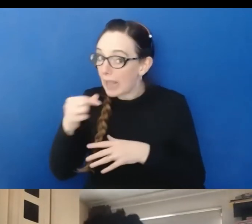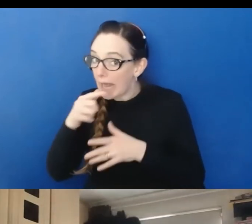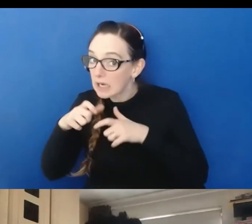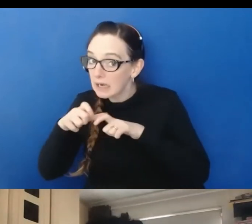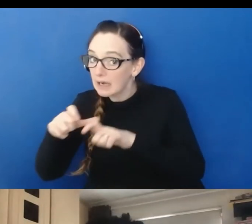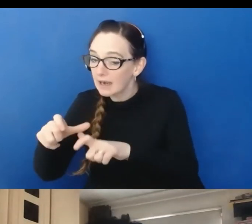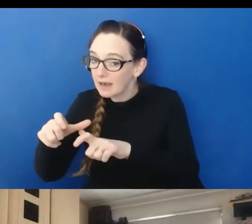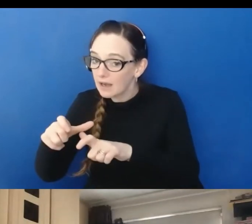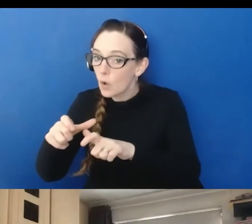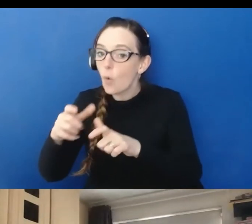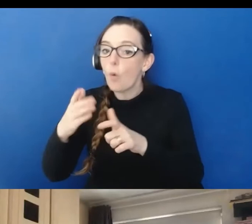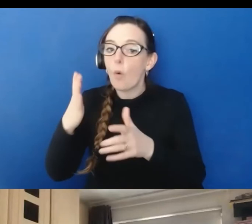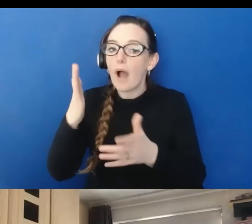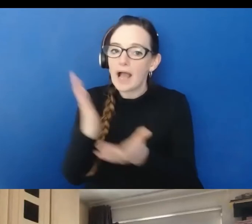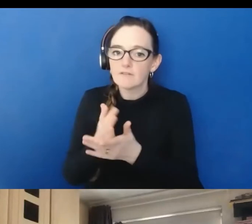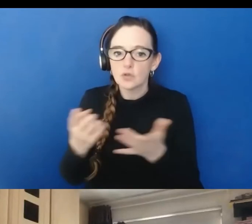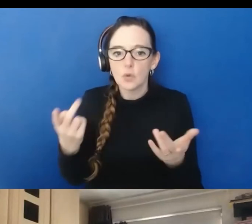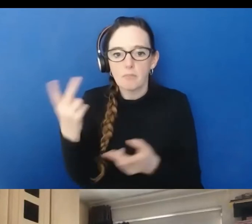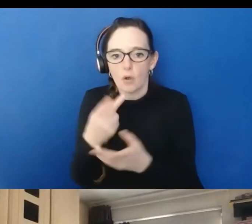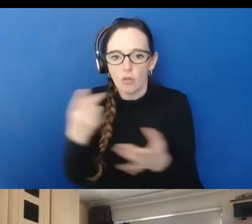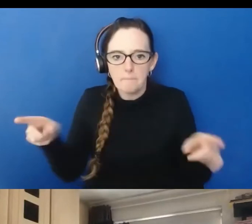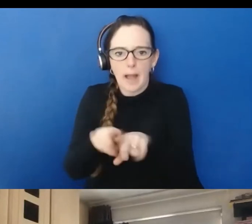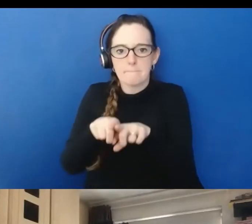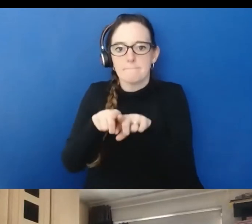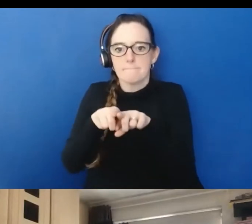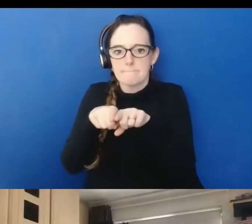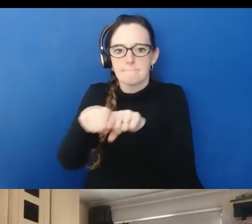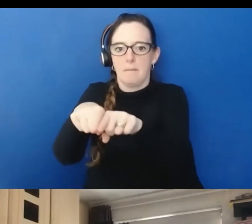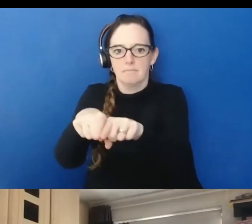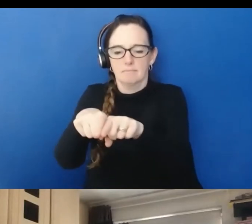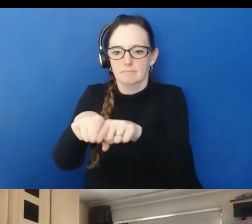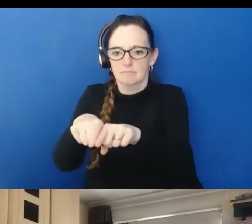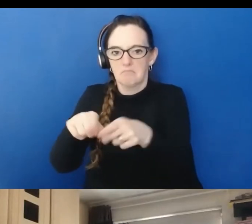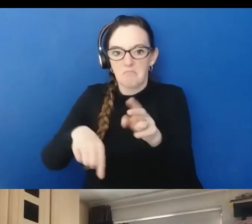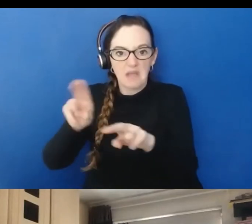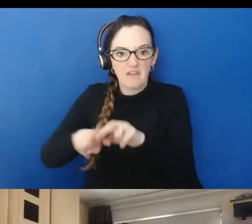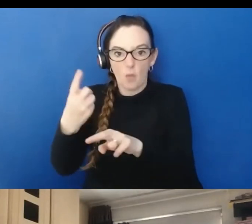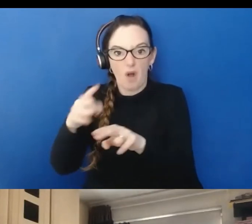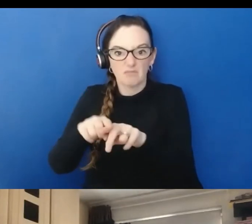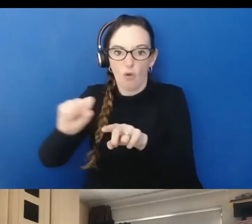of those technologies? And then, secondly, do you think some of the